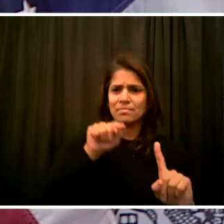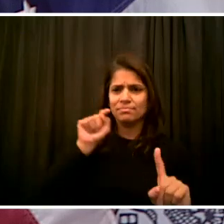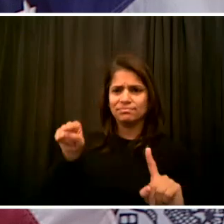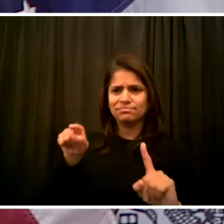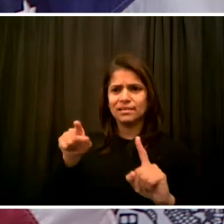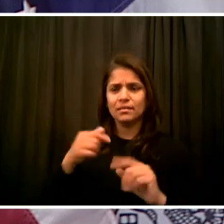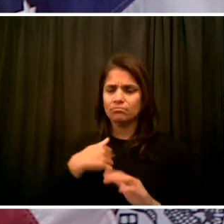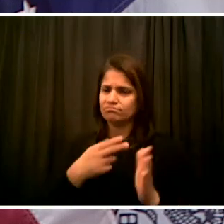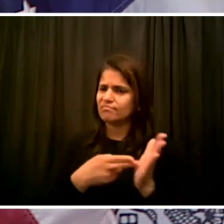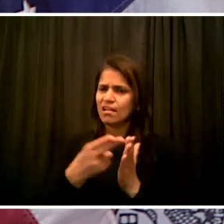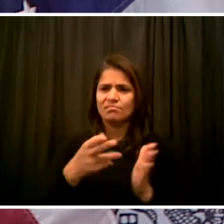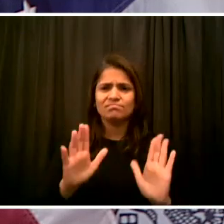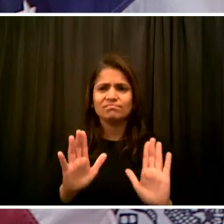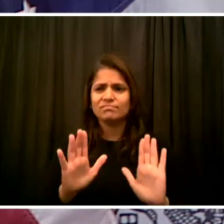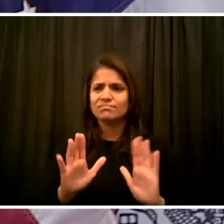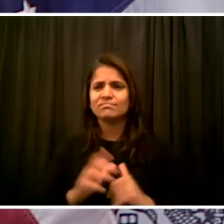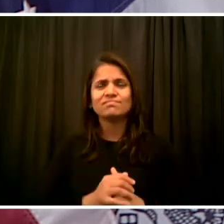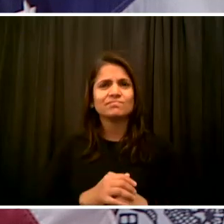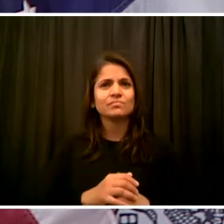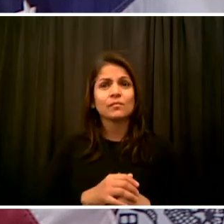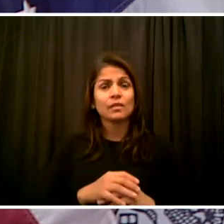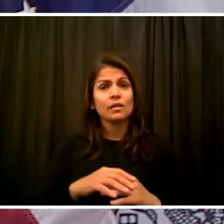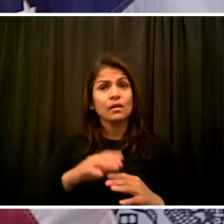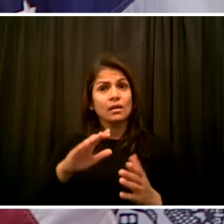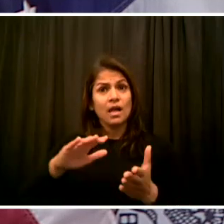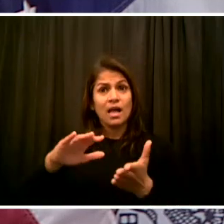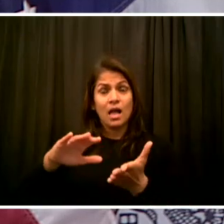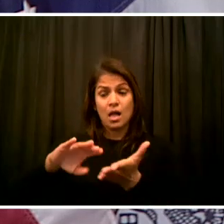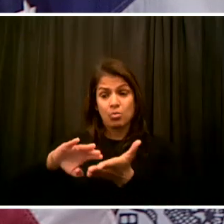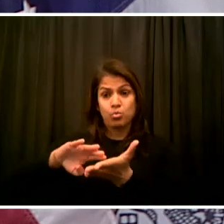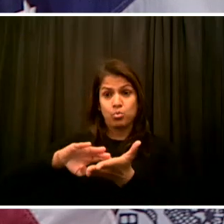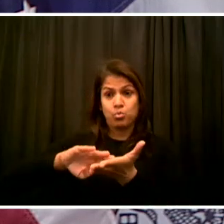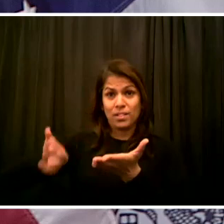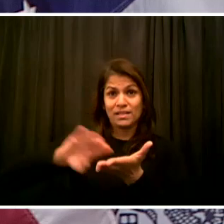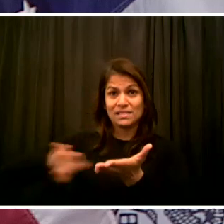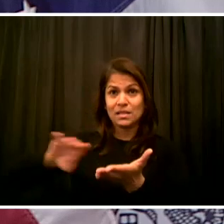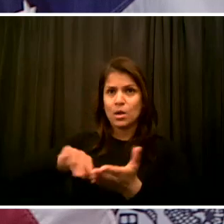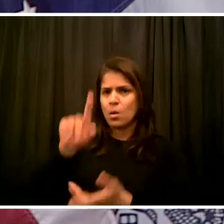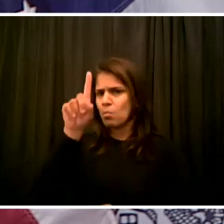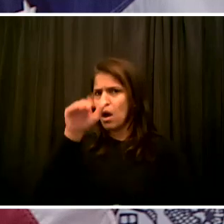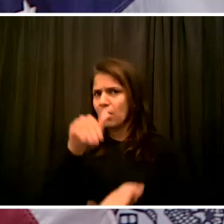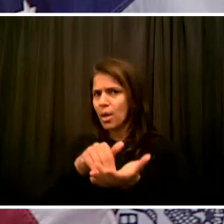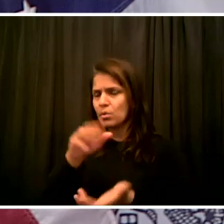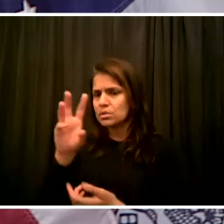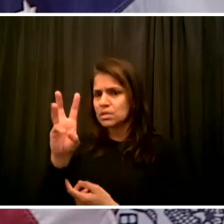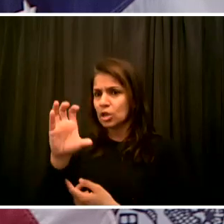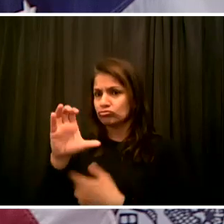OBVIOUSLY, THE STRATEGIC DECISION WAS TO DO A SUBSTANTIAL NUMBER OF RELEASES. THAT NUMBER NOW